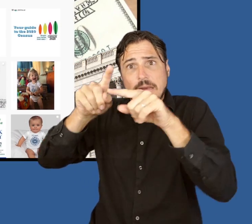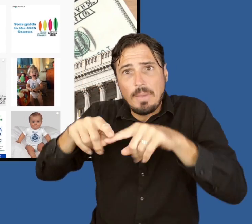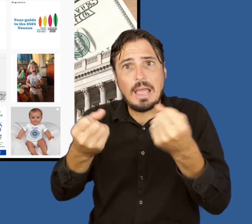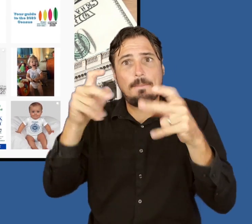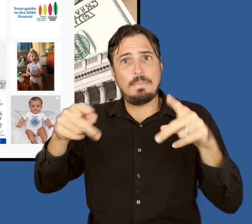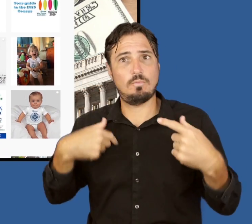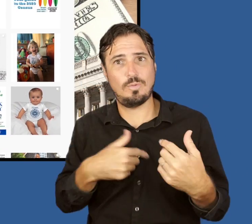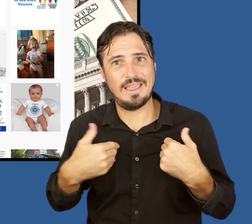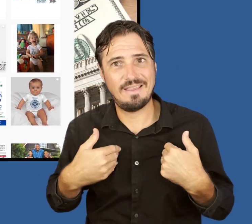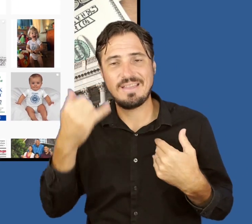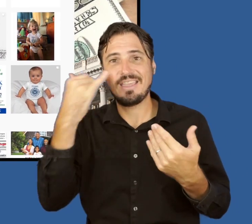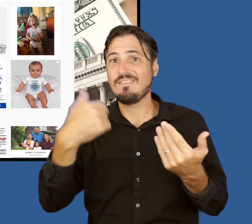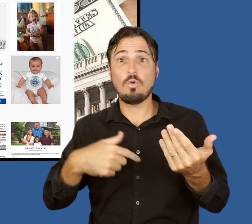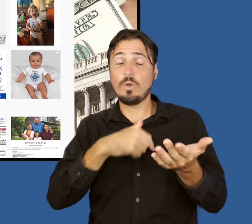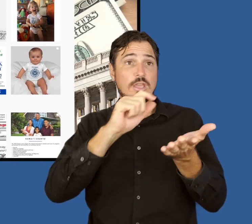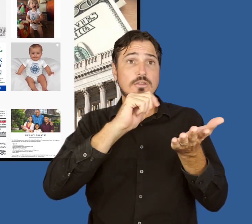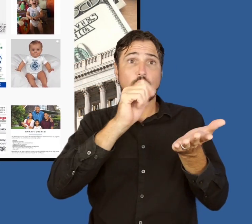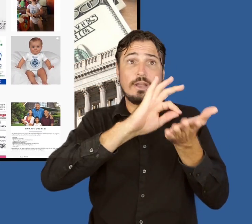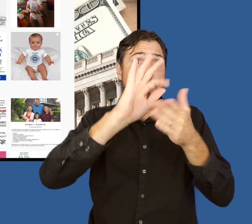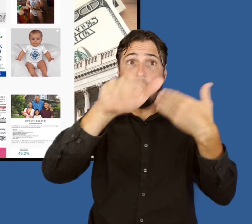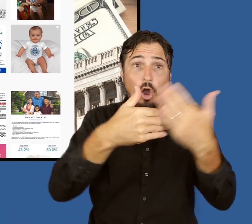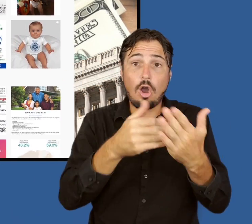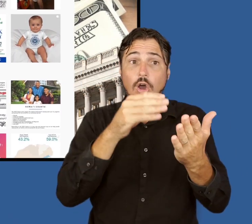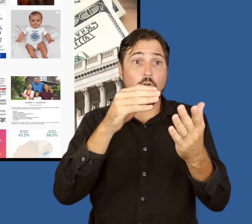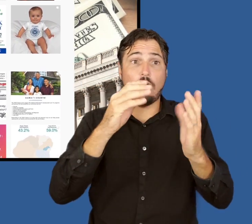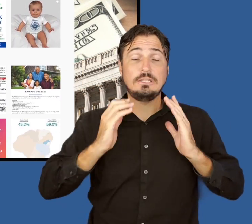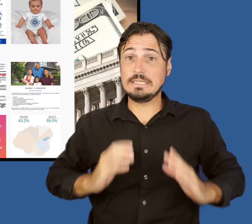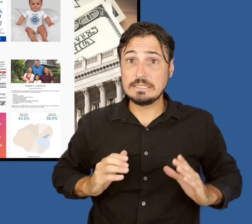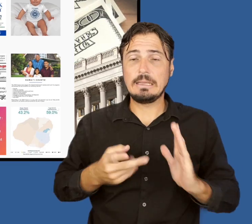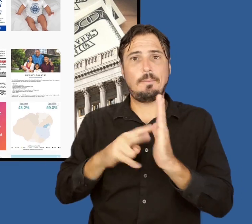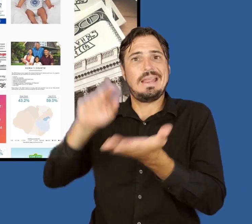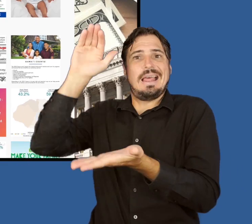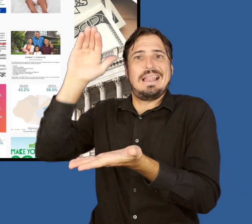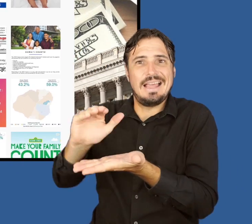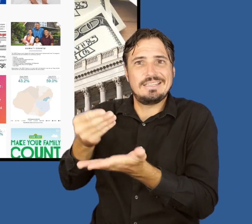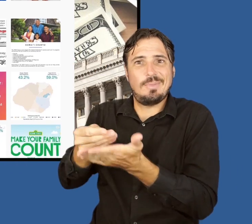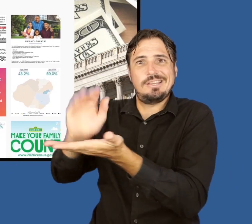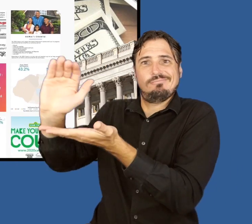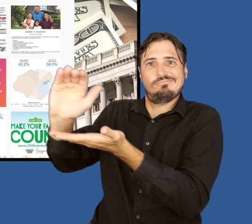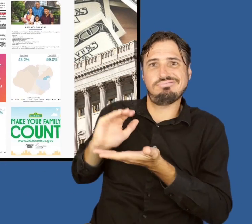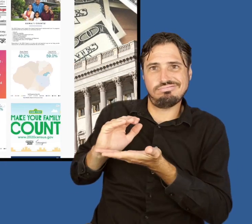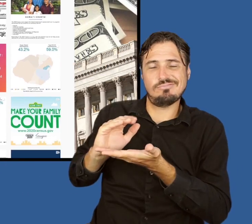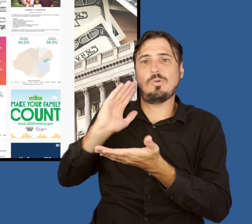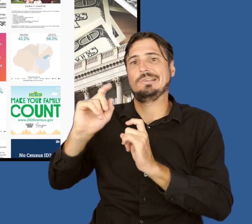If our population is undercounted, money that should be going to us will go somewhere else